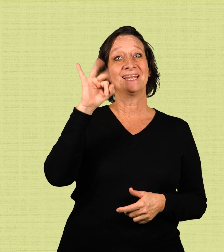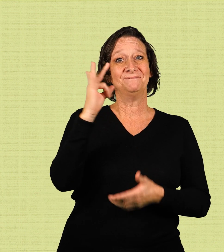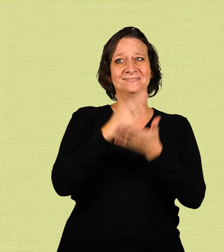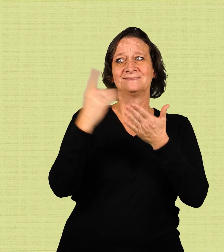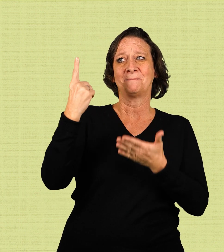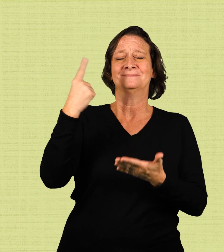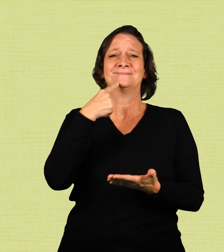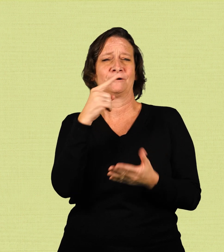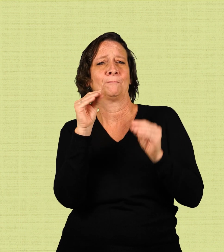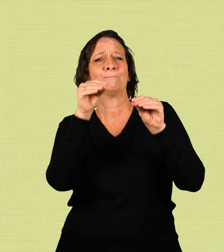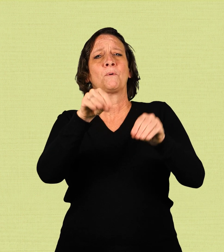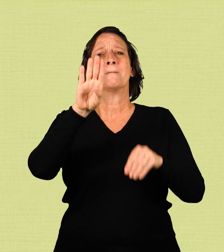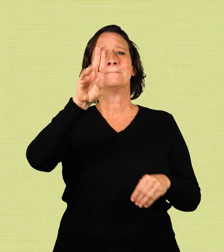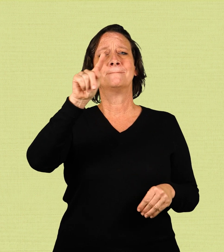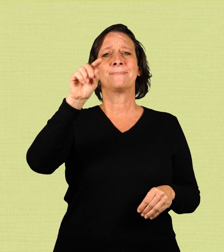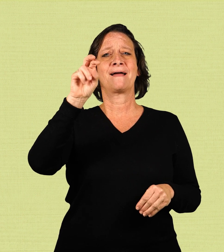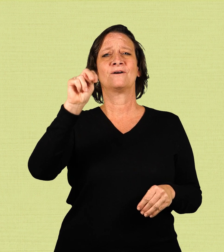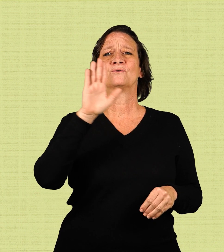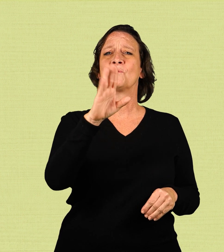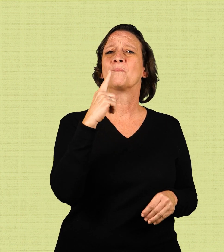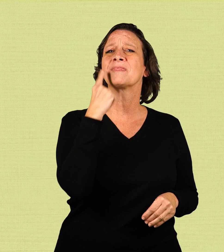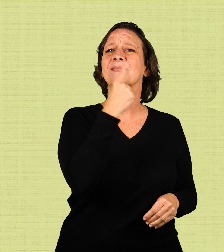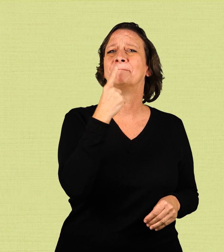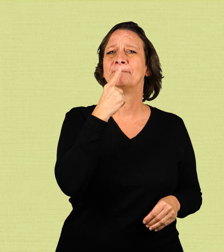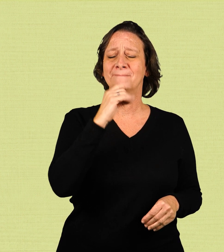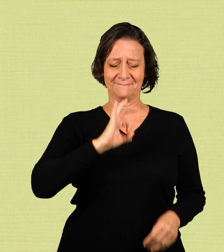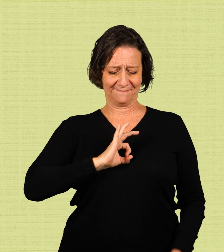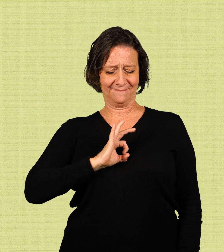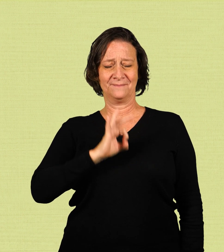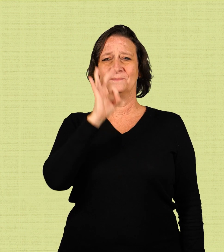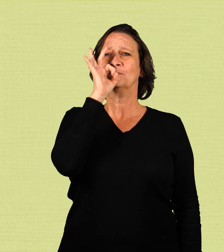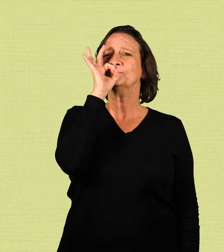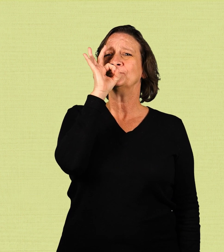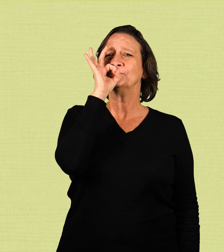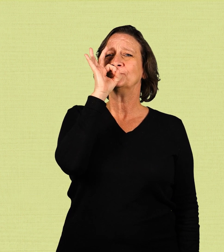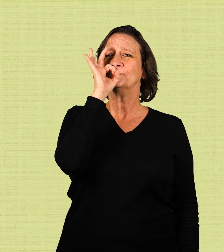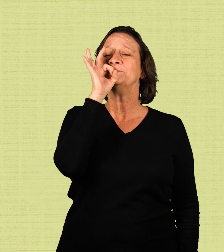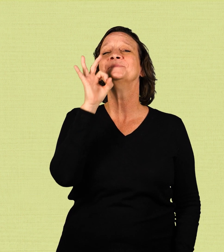If someone tells you to button your lip,